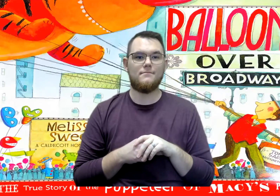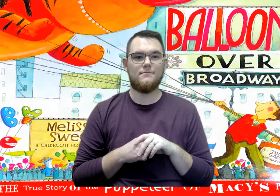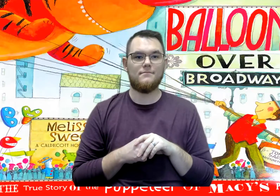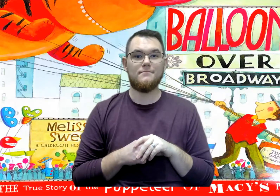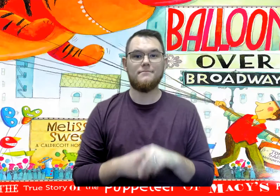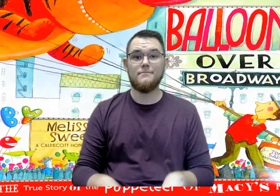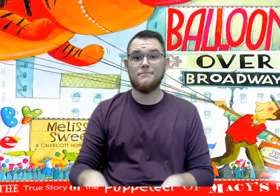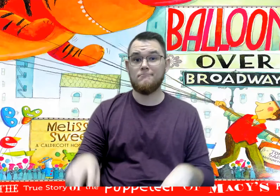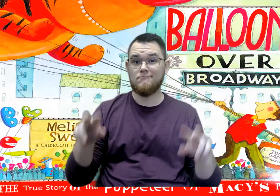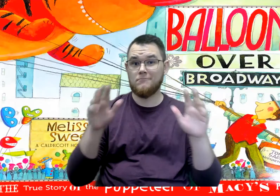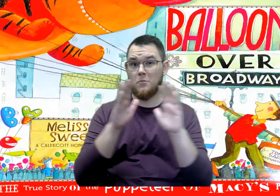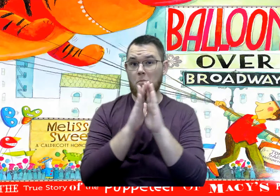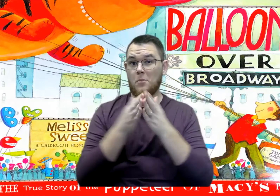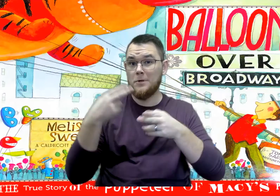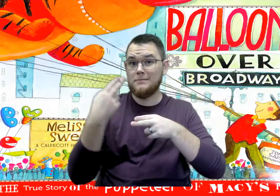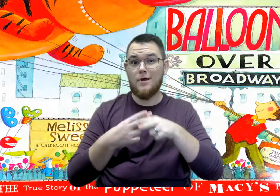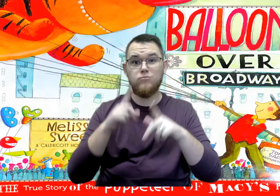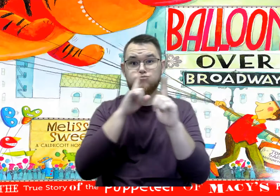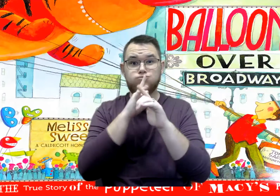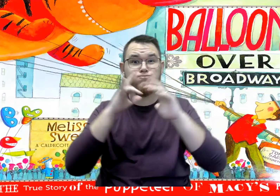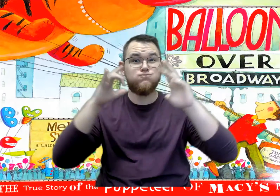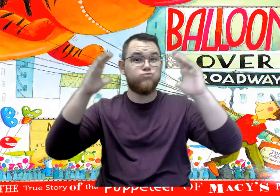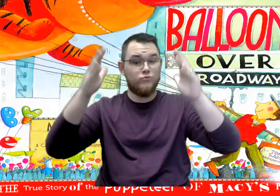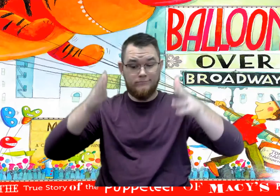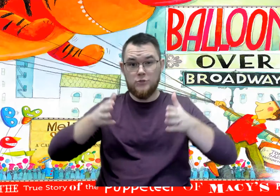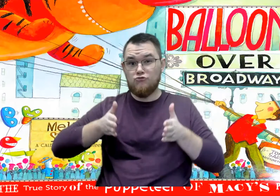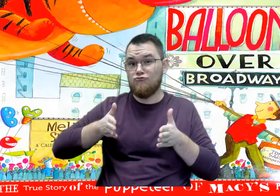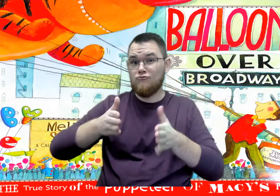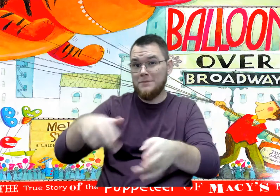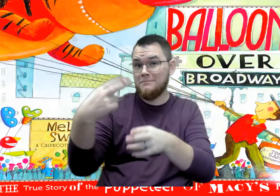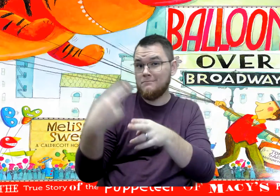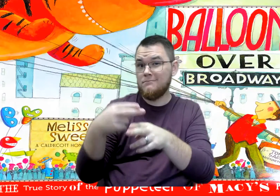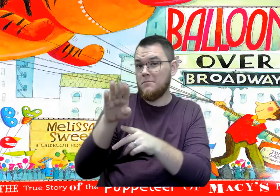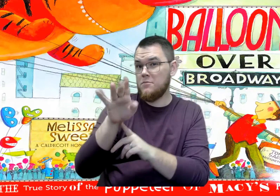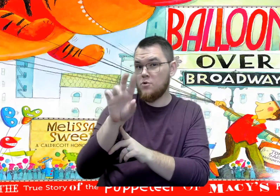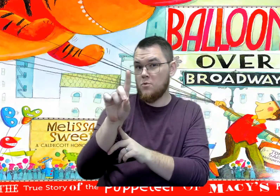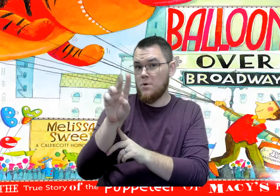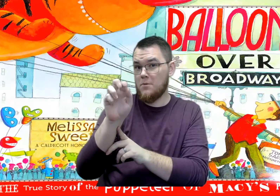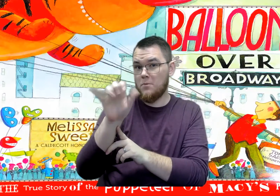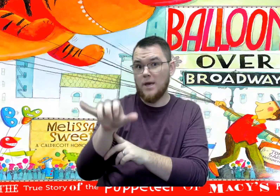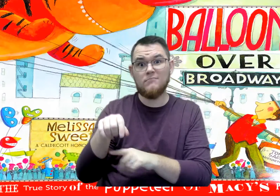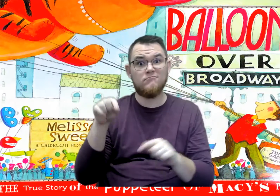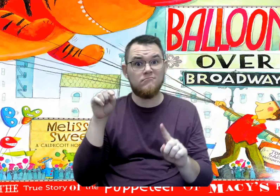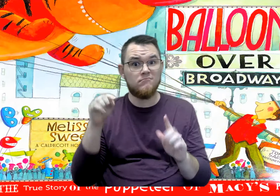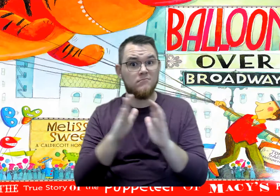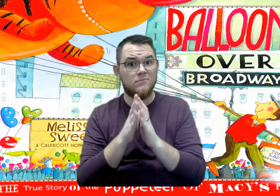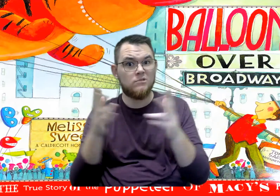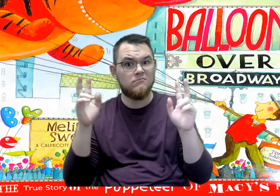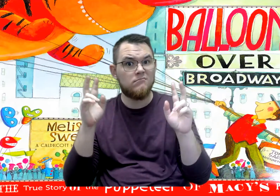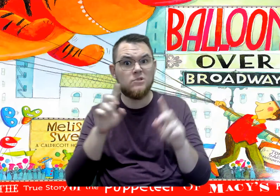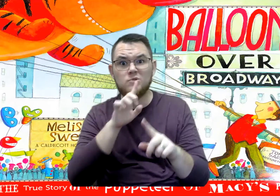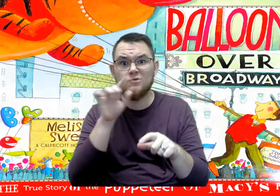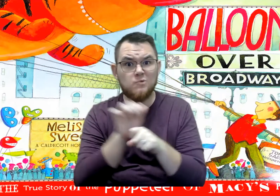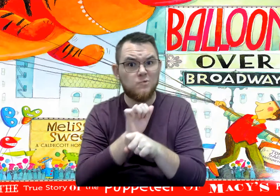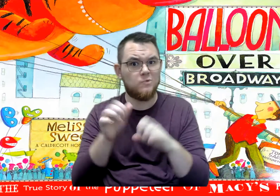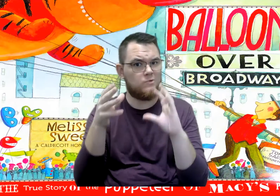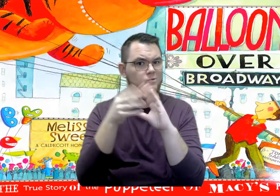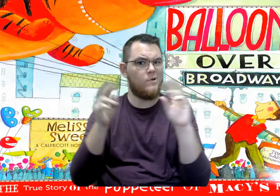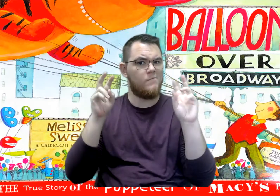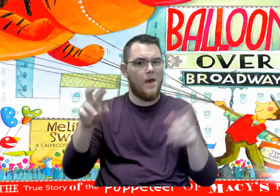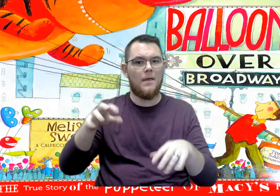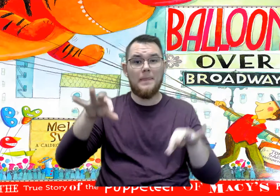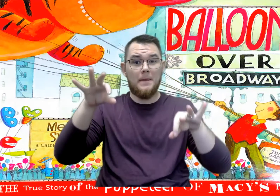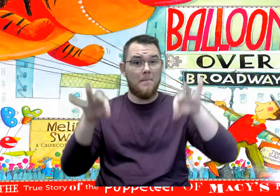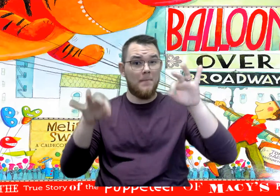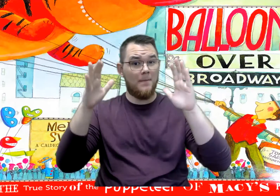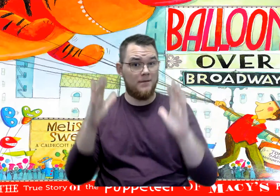Balloons Over Broadway The True Story of the Puppeteer of Macy’s